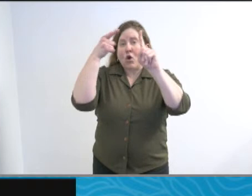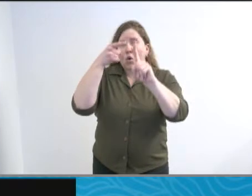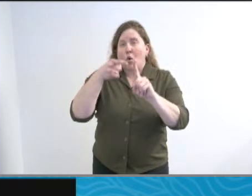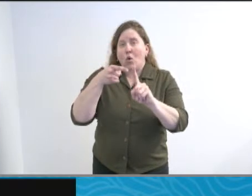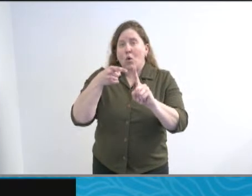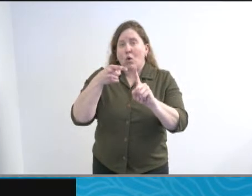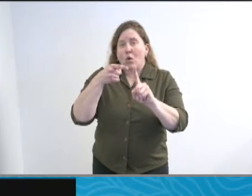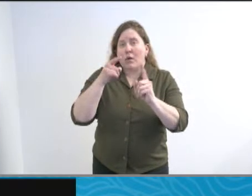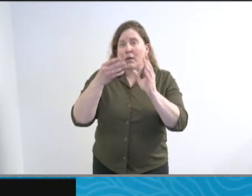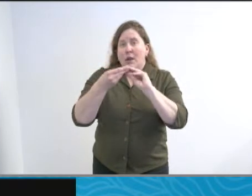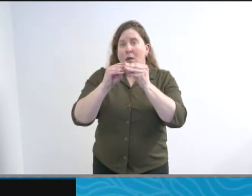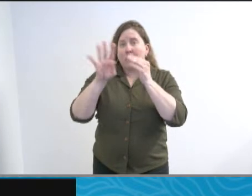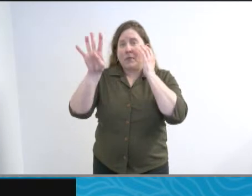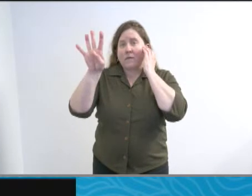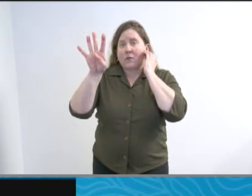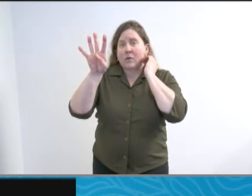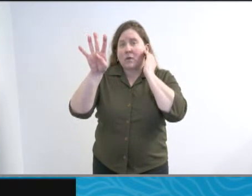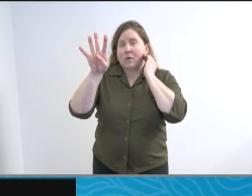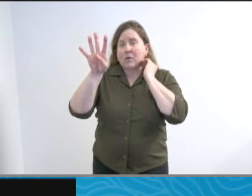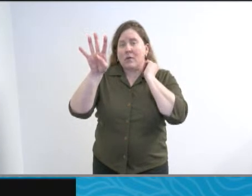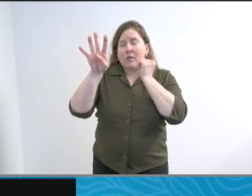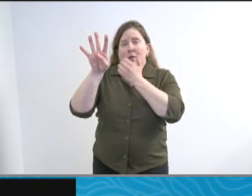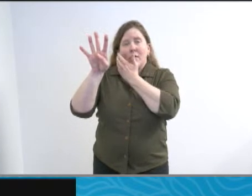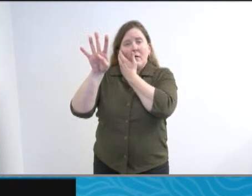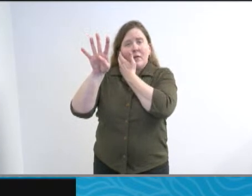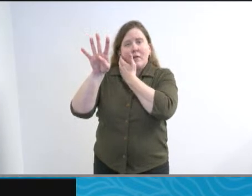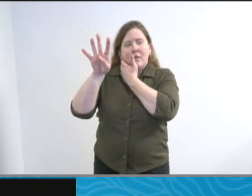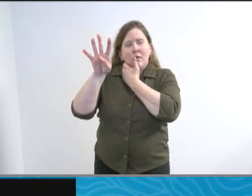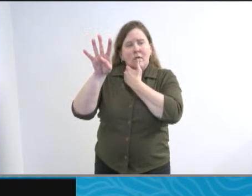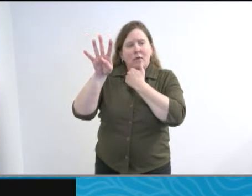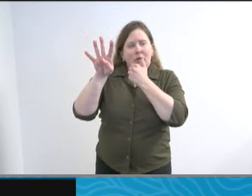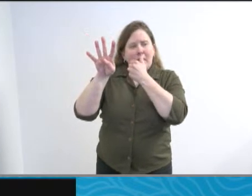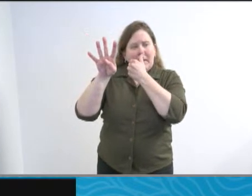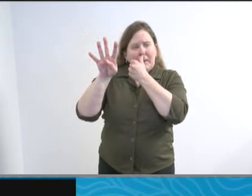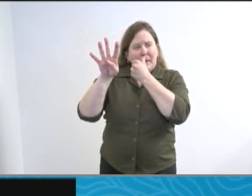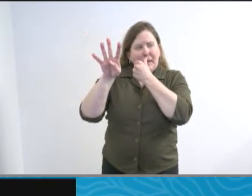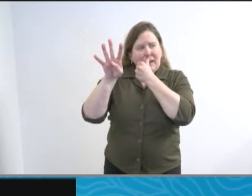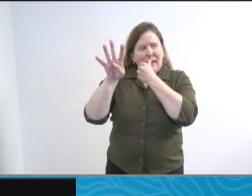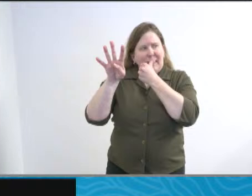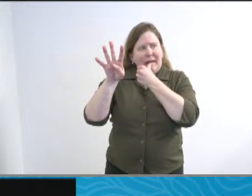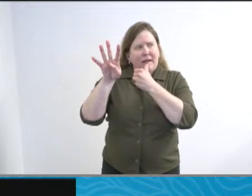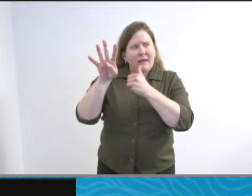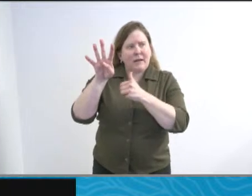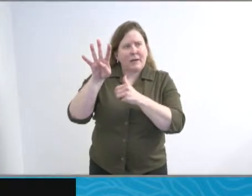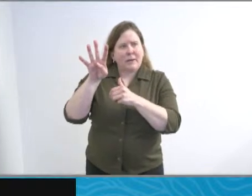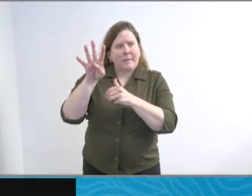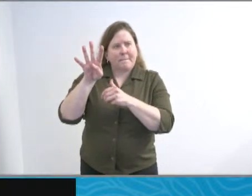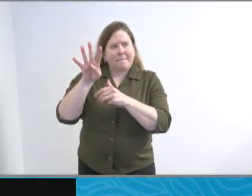where students will experience quality core instructional practices and aligned school supports.